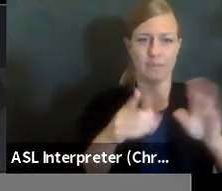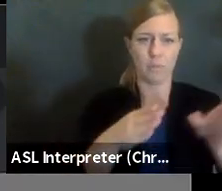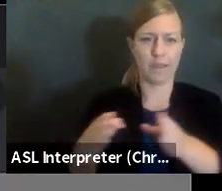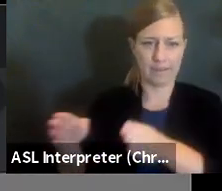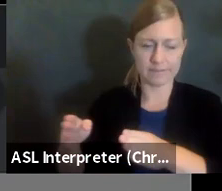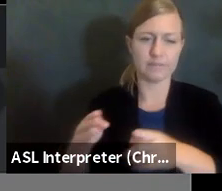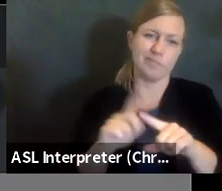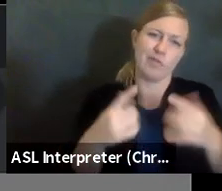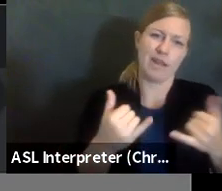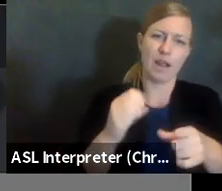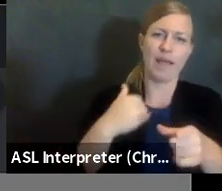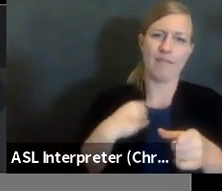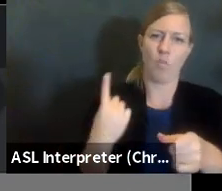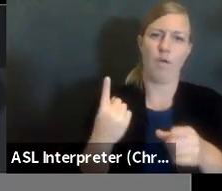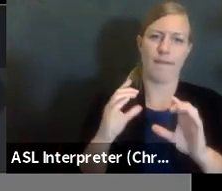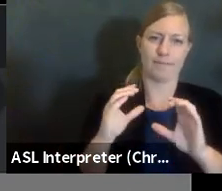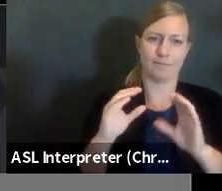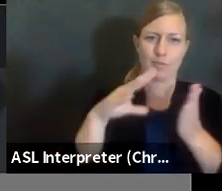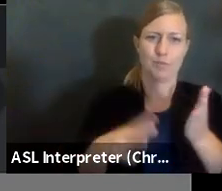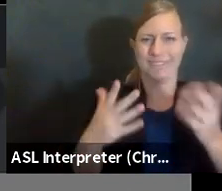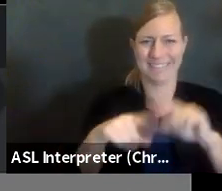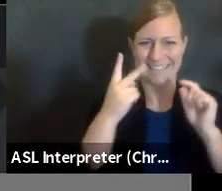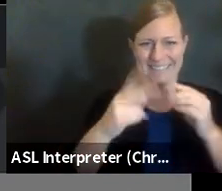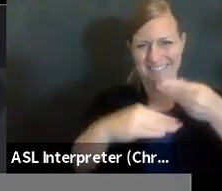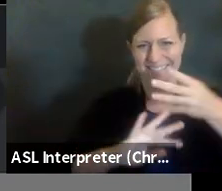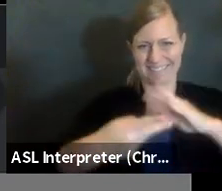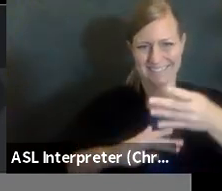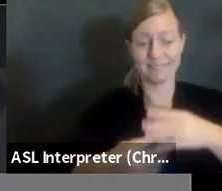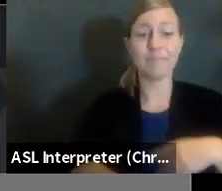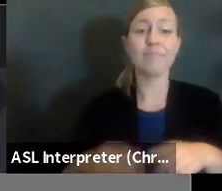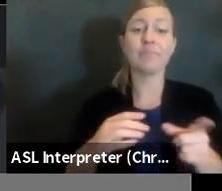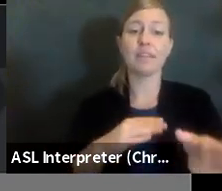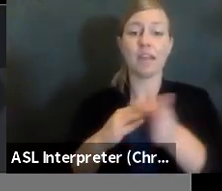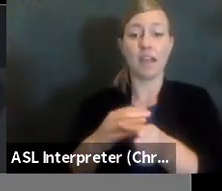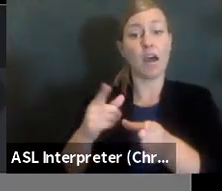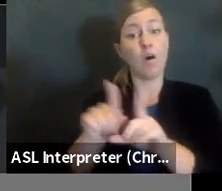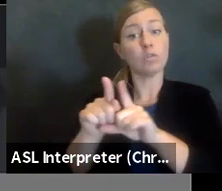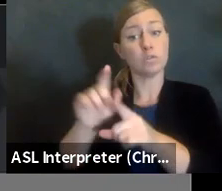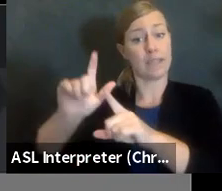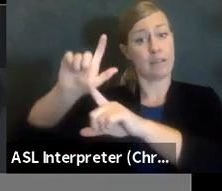ESD 112 - Katherine Livick: And this will give me the opportunity to type an email address for a student that's in my domain. Again,